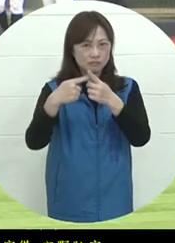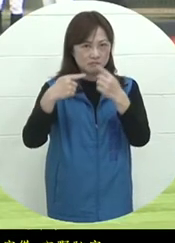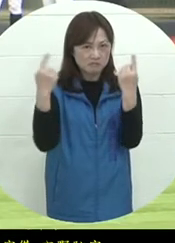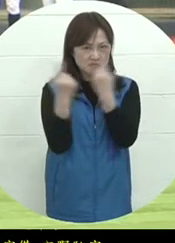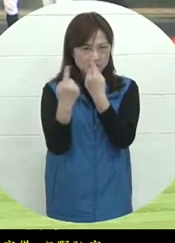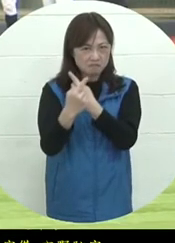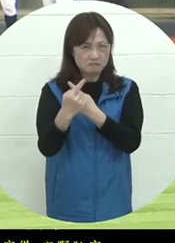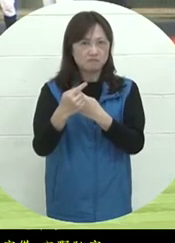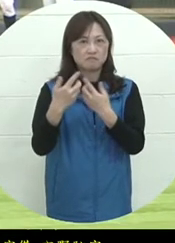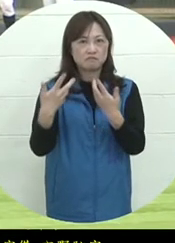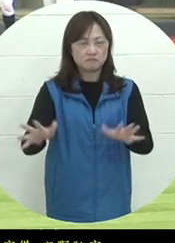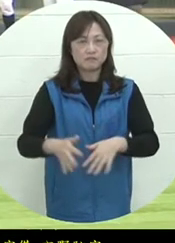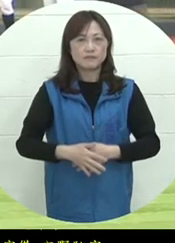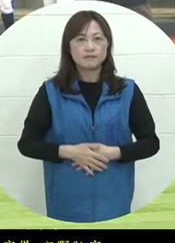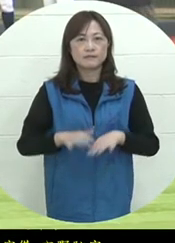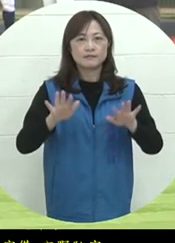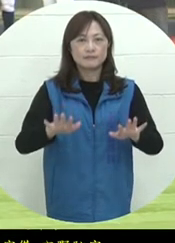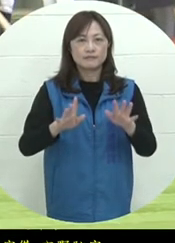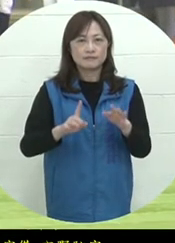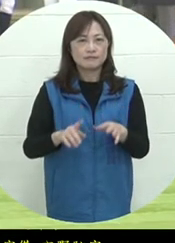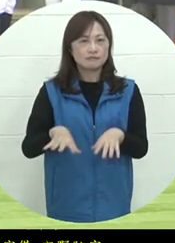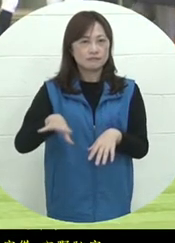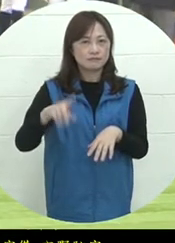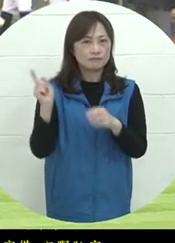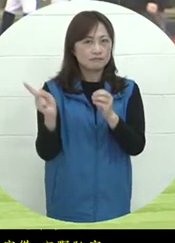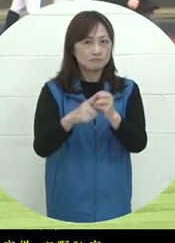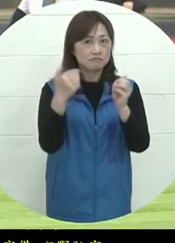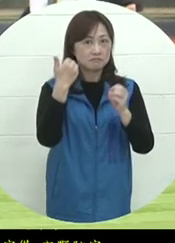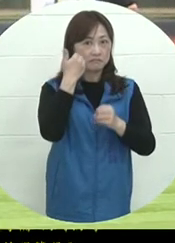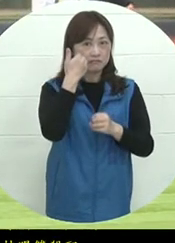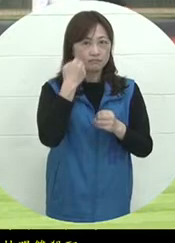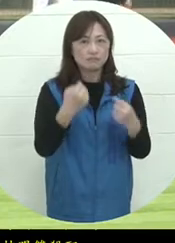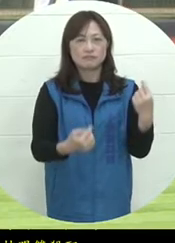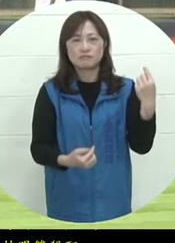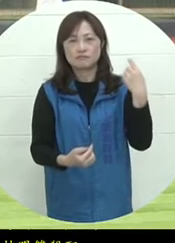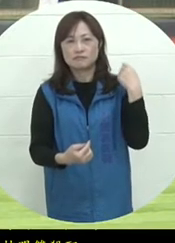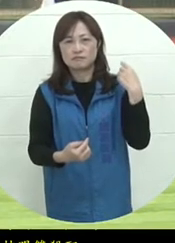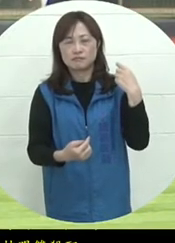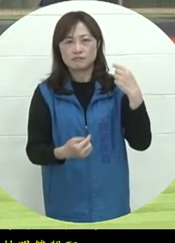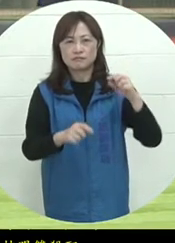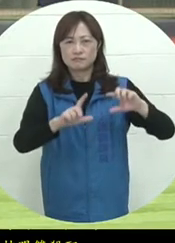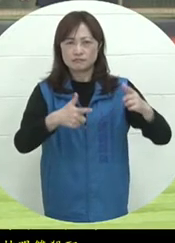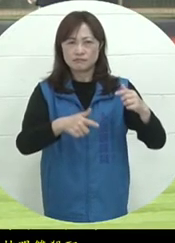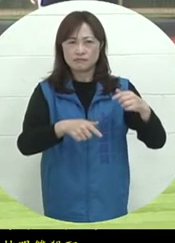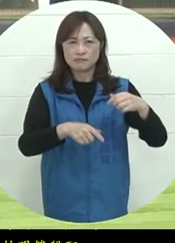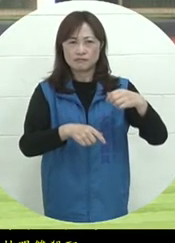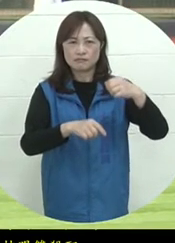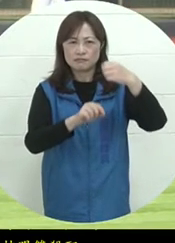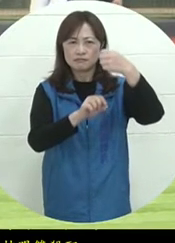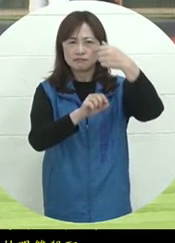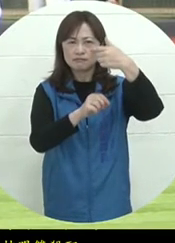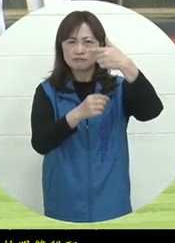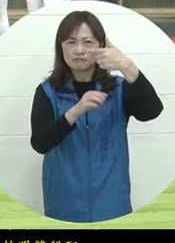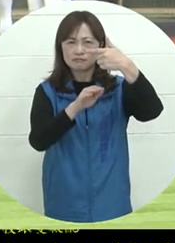Most of the starters today are some substitute players who scored a lot of points yesterday in the